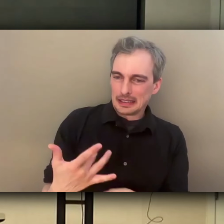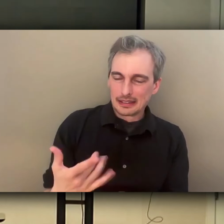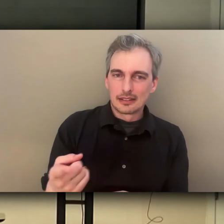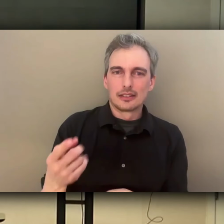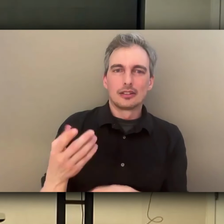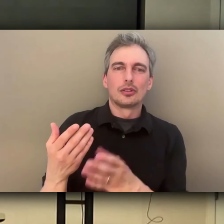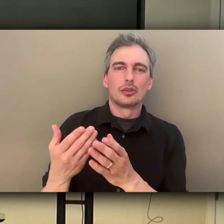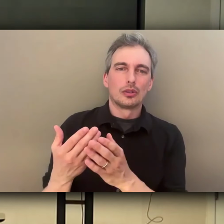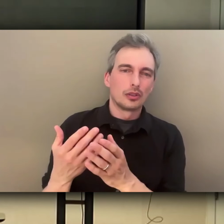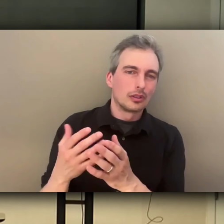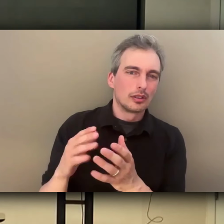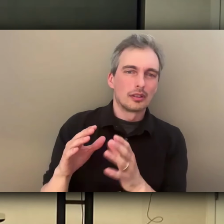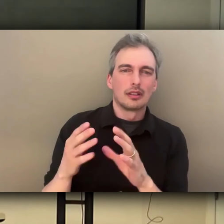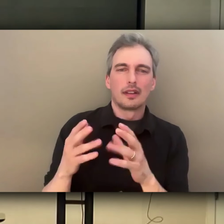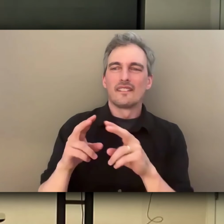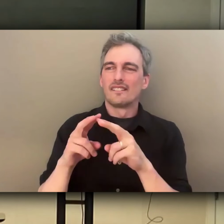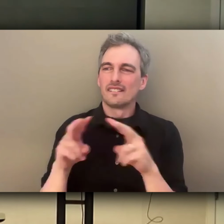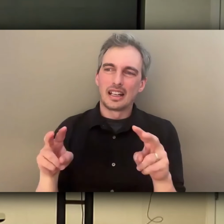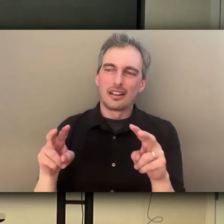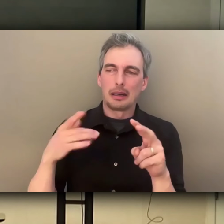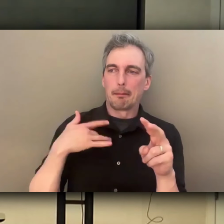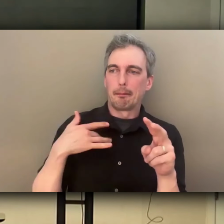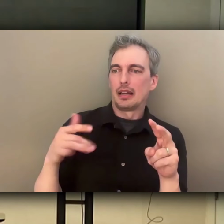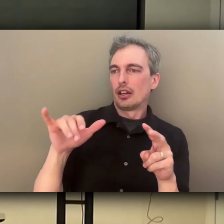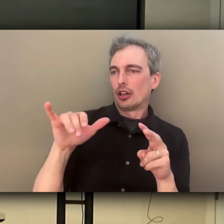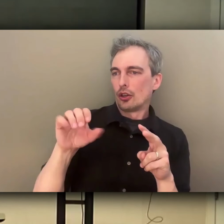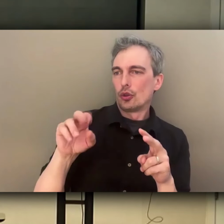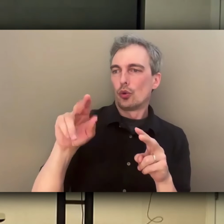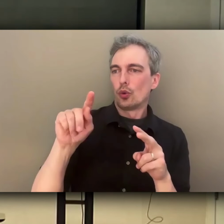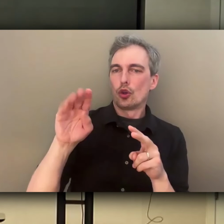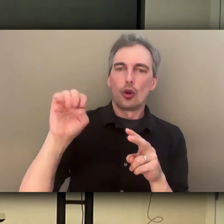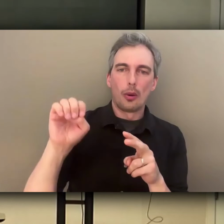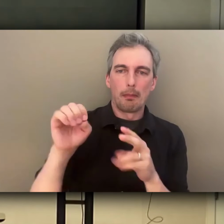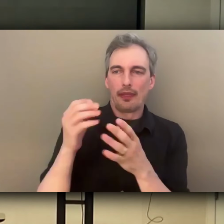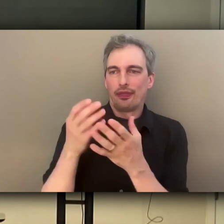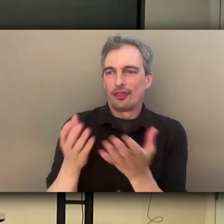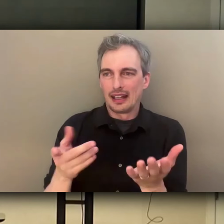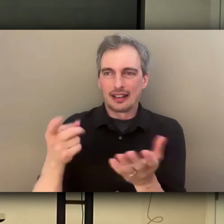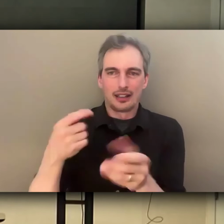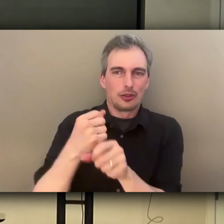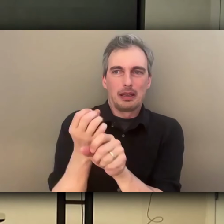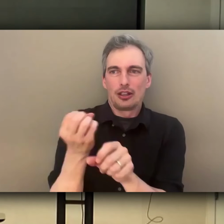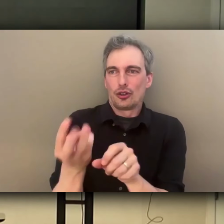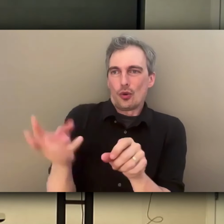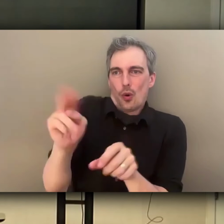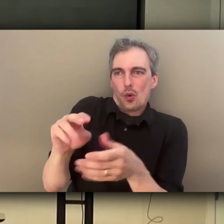You make your own YouTube... Content. Other individual amateur creators.